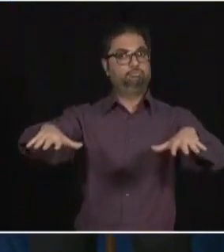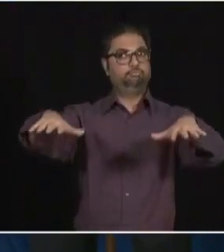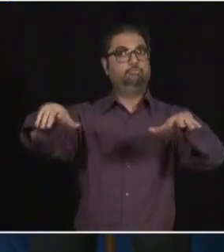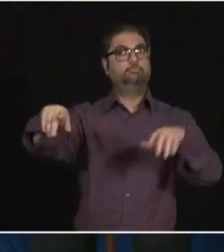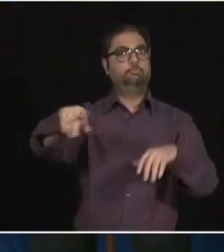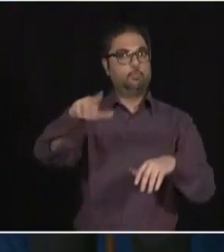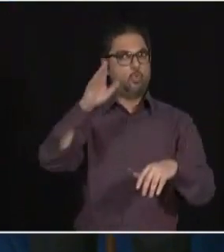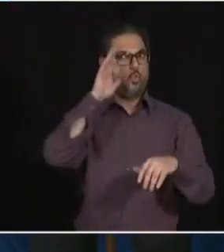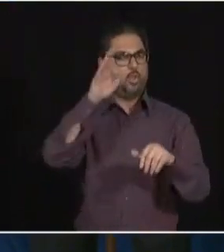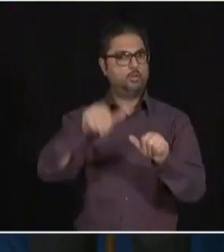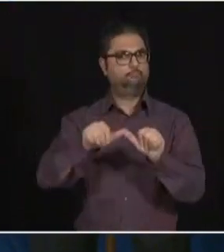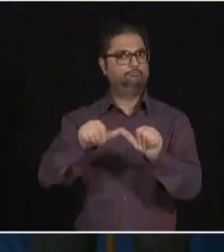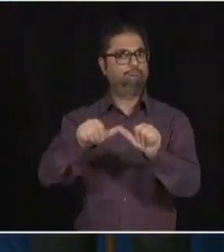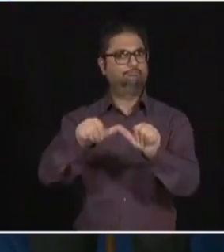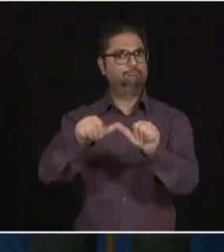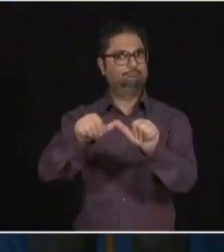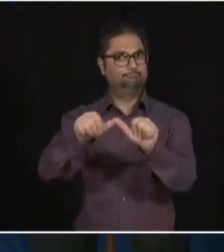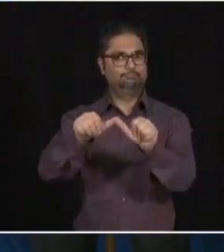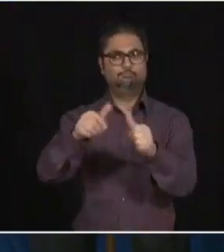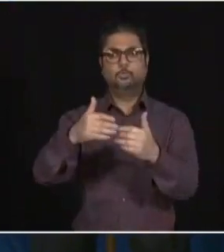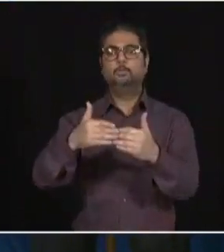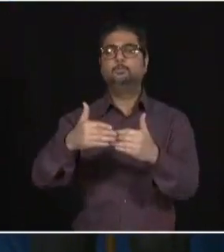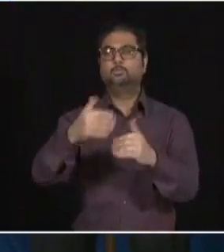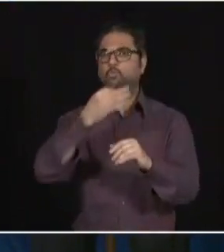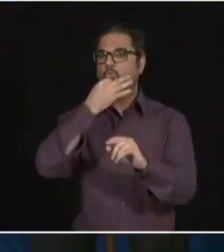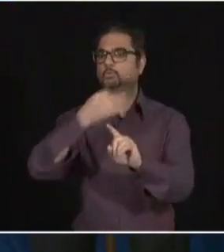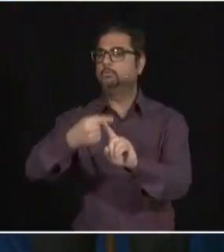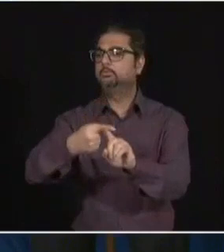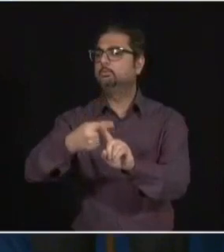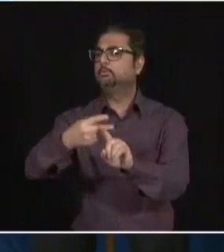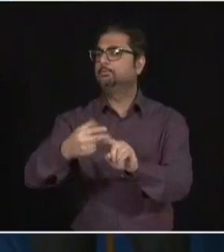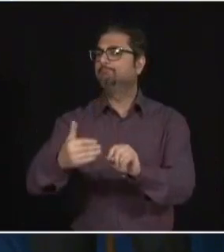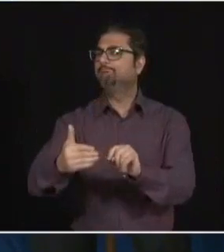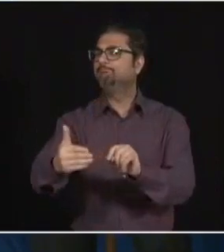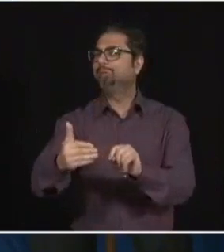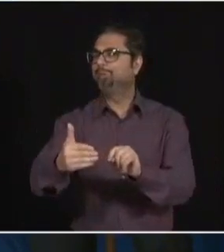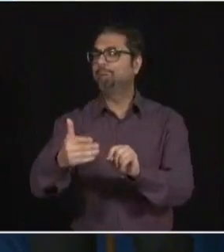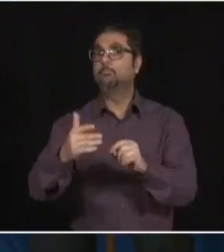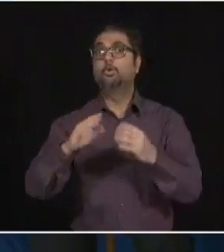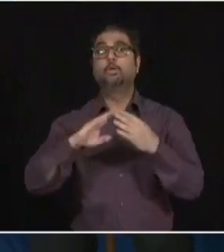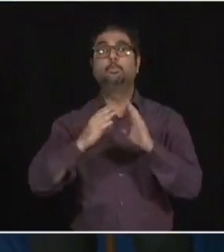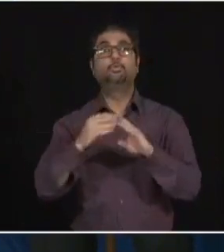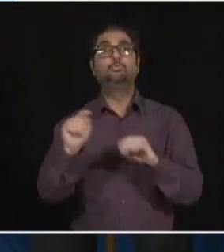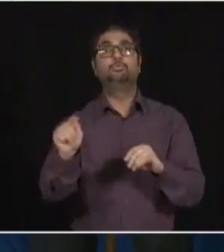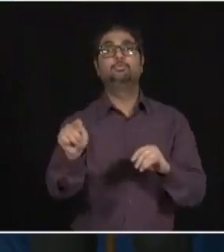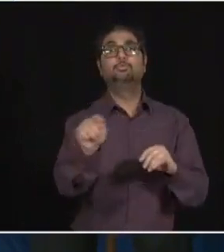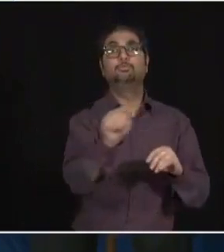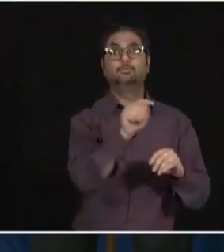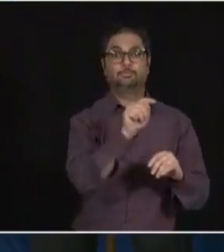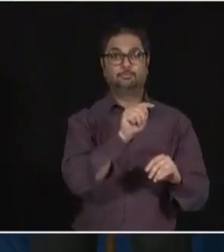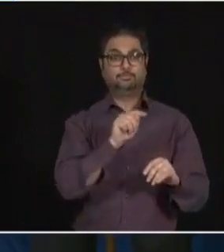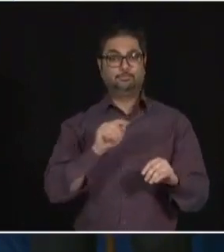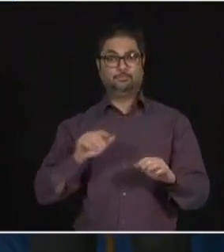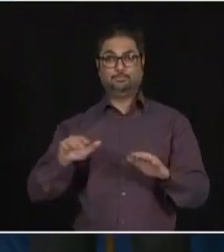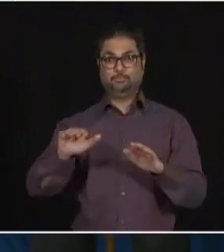As a result, we're working with communities put plans in place in order to keep residents safe until the event that shorelines